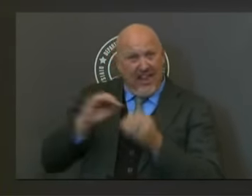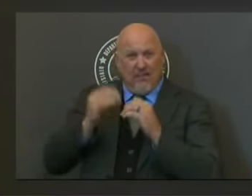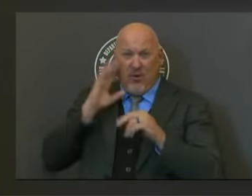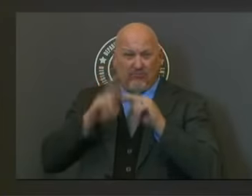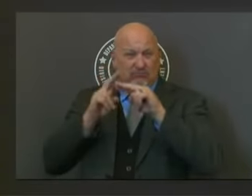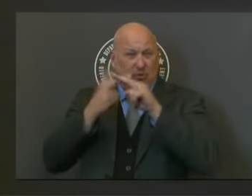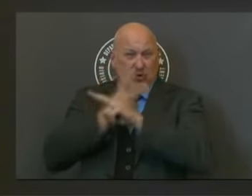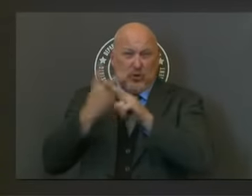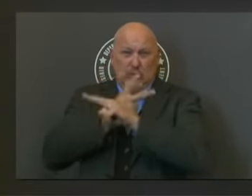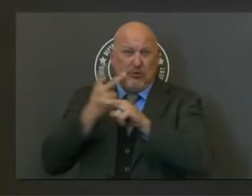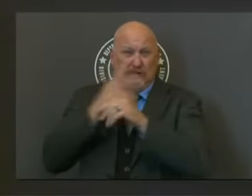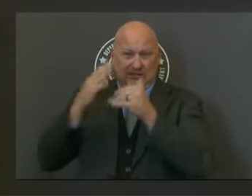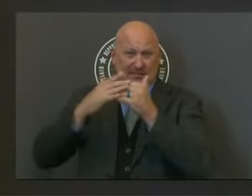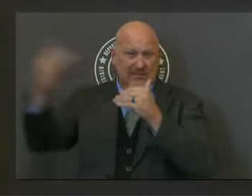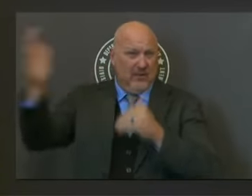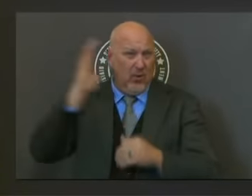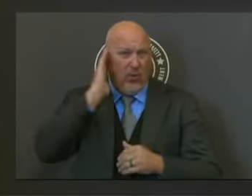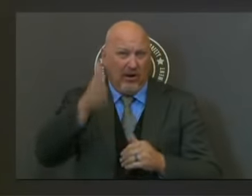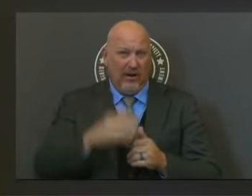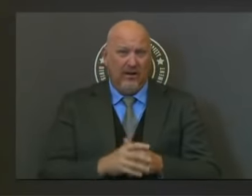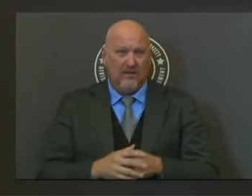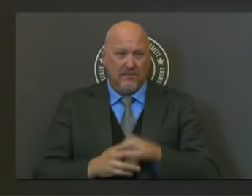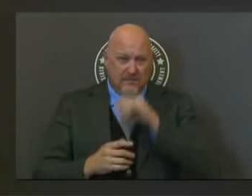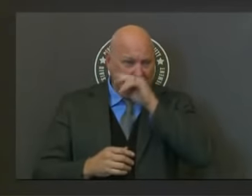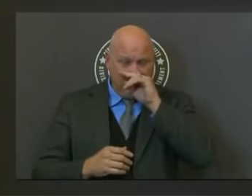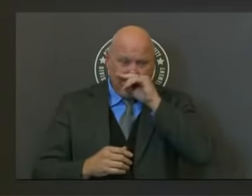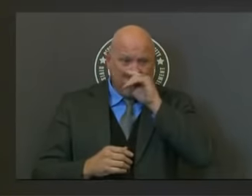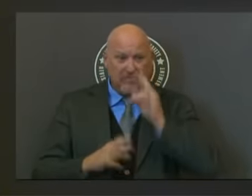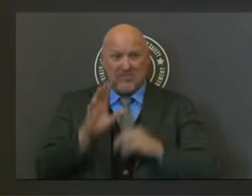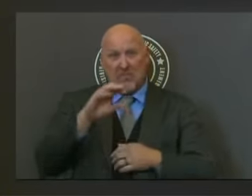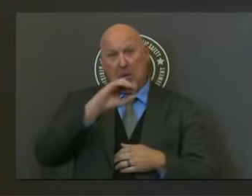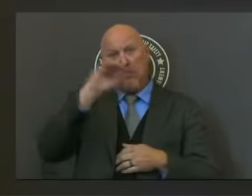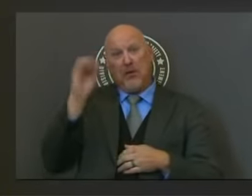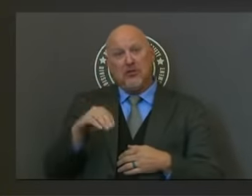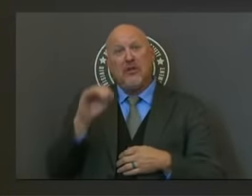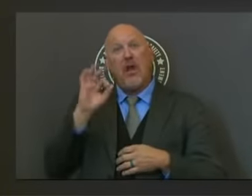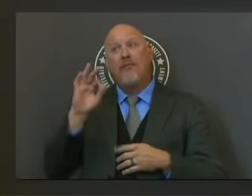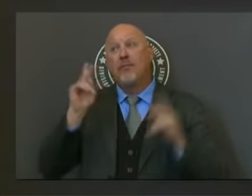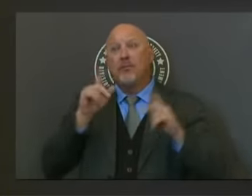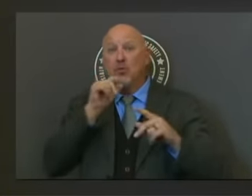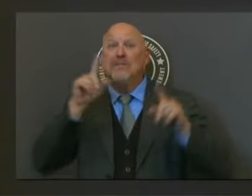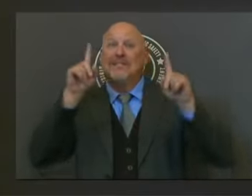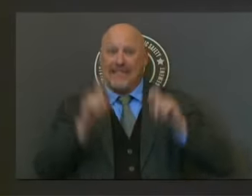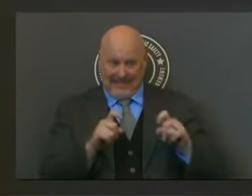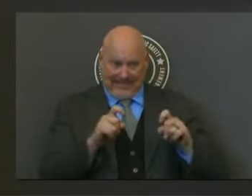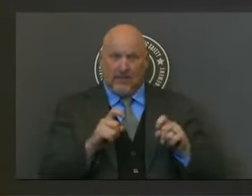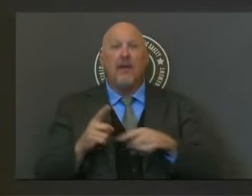the percent of tests that are positive is the highest we've